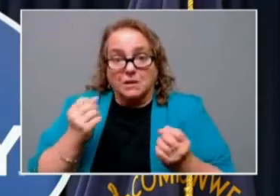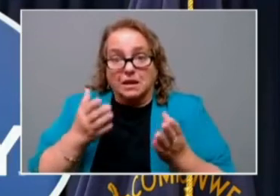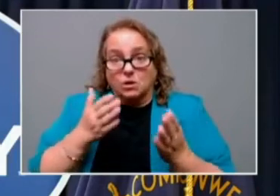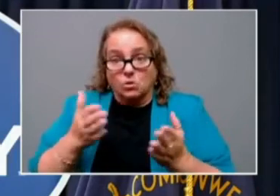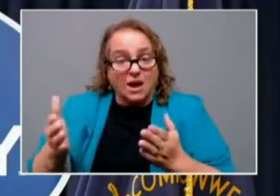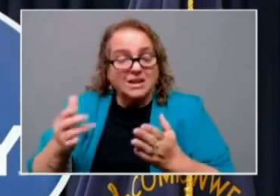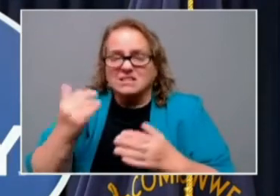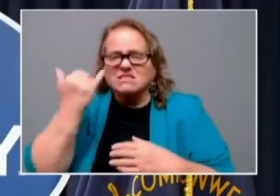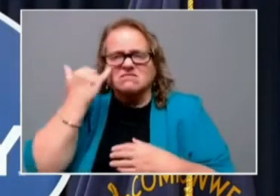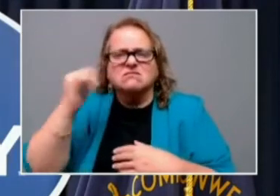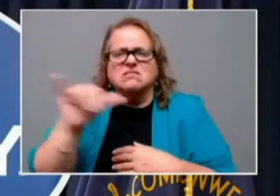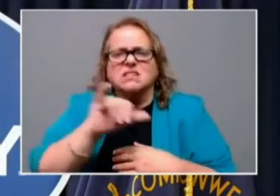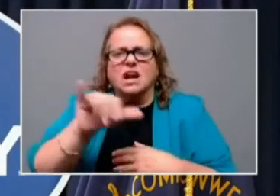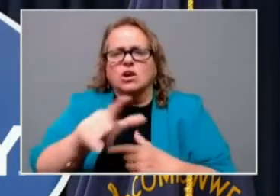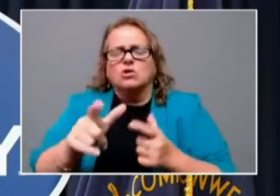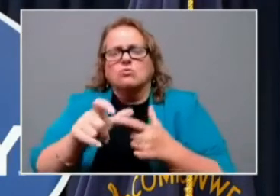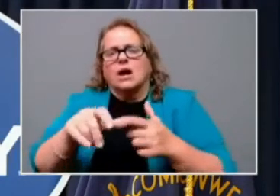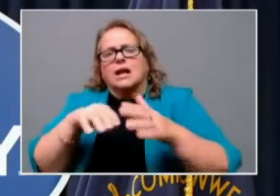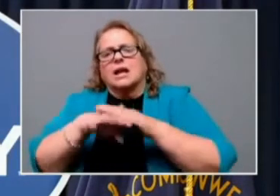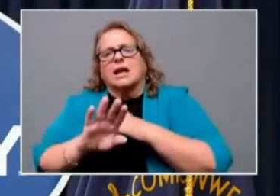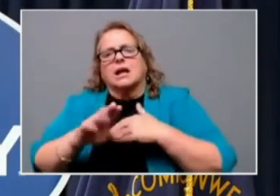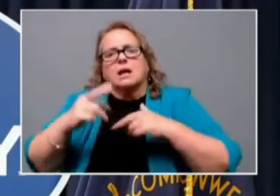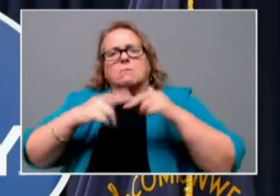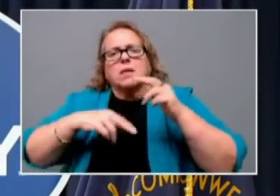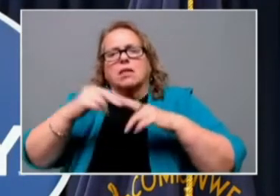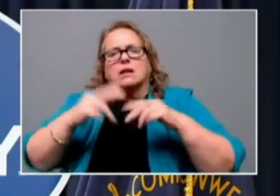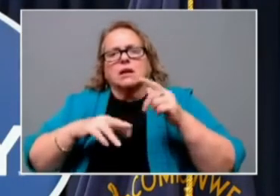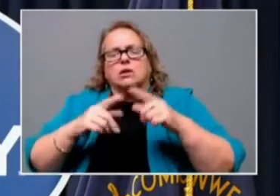to try to help people to try to do the very right thing and they are